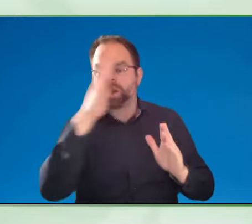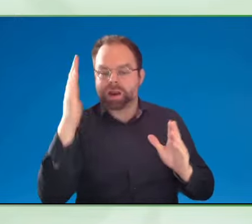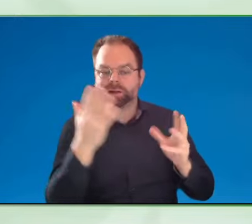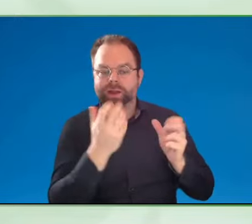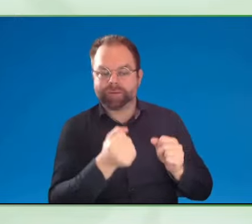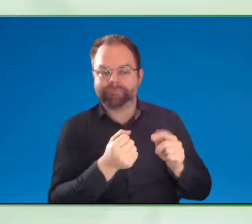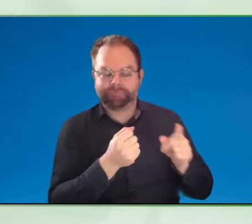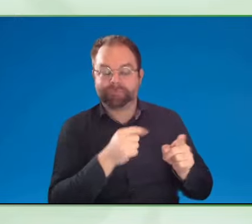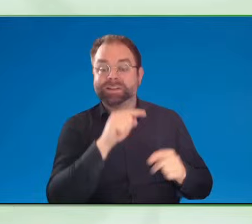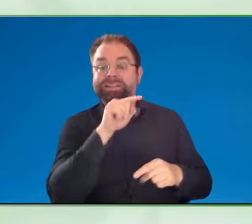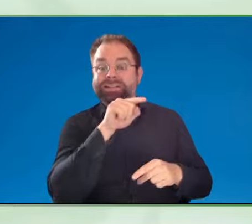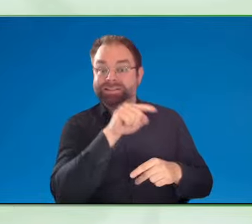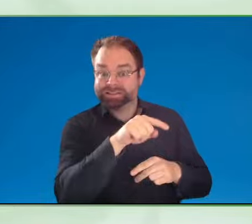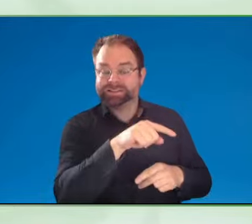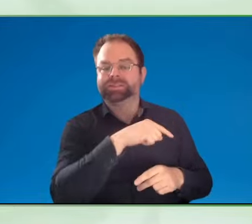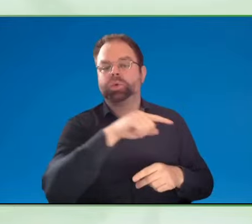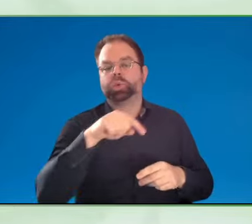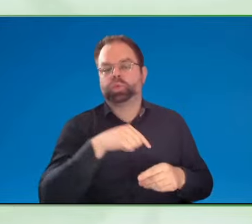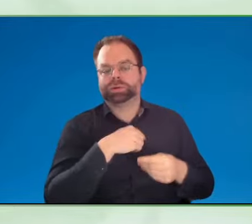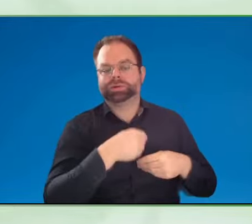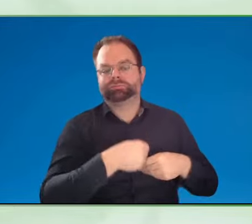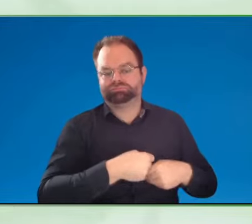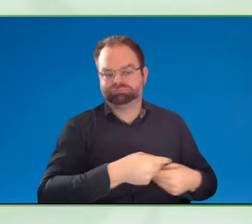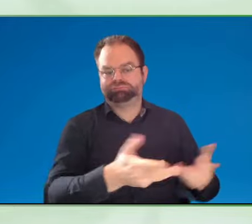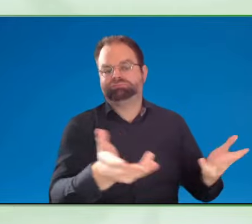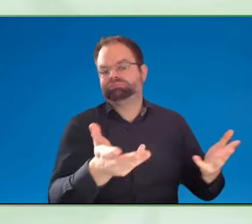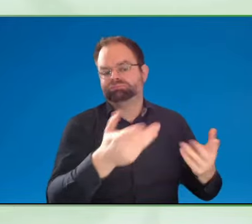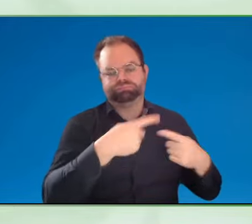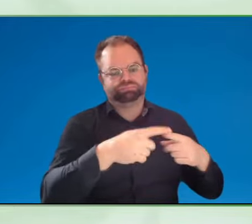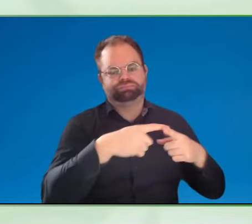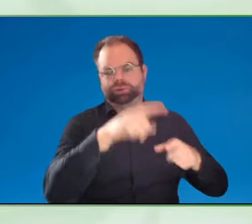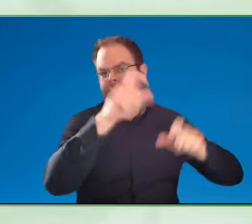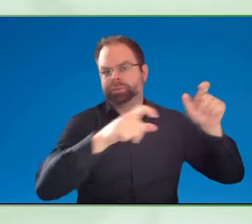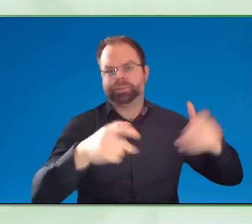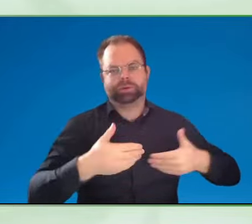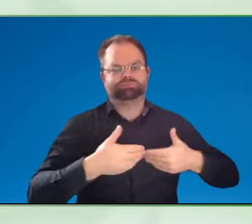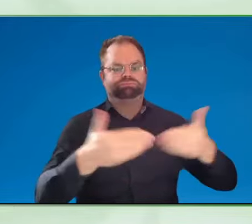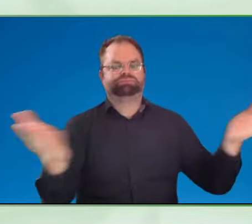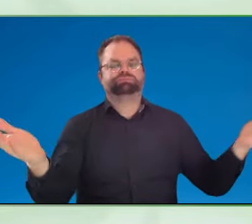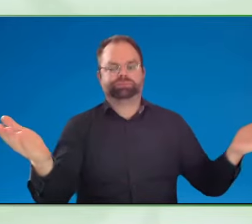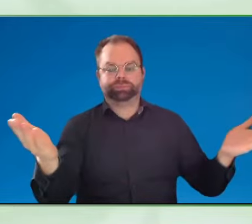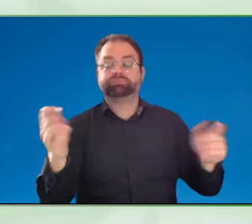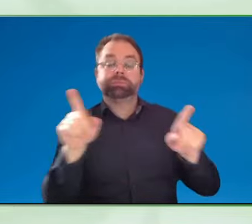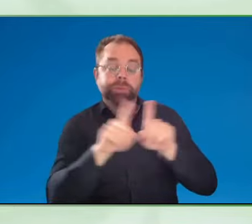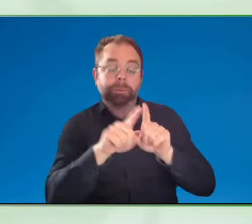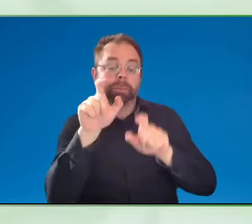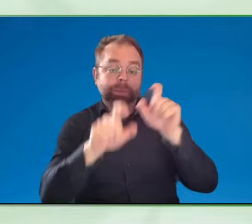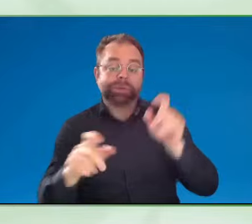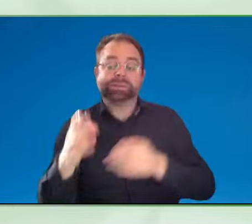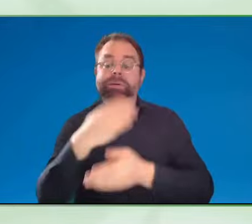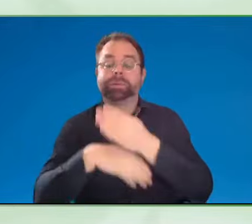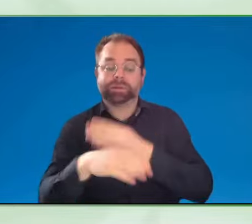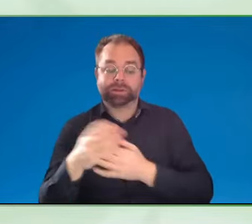something and make sure people can do this with everybody else.